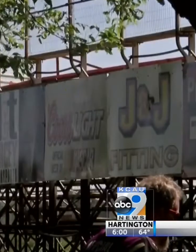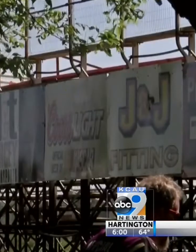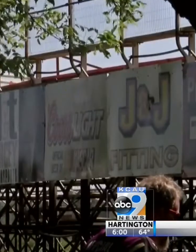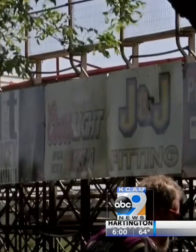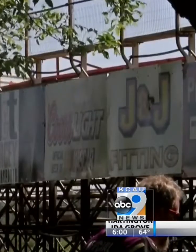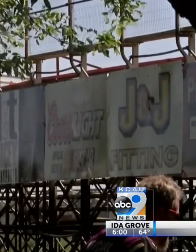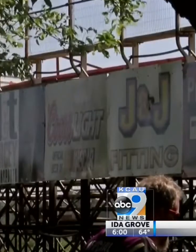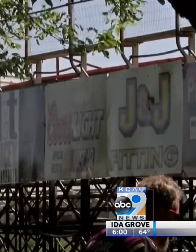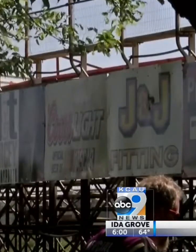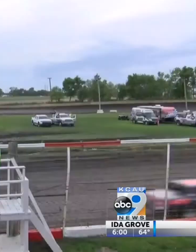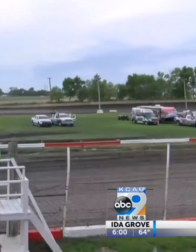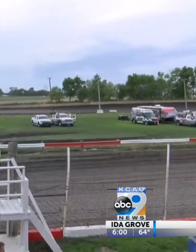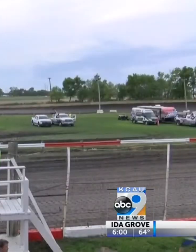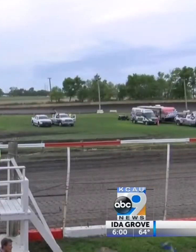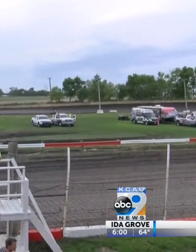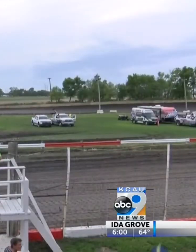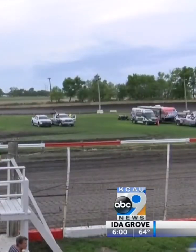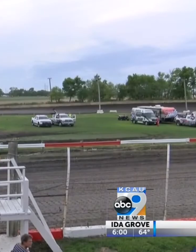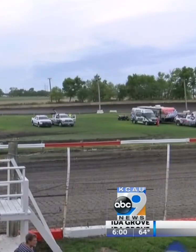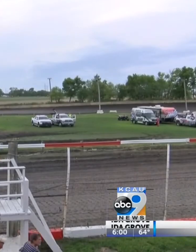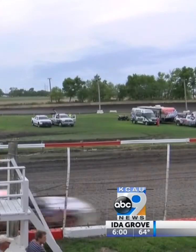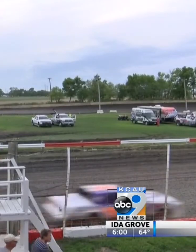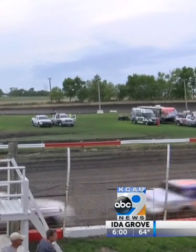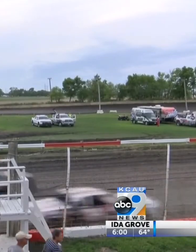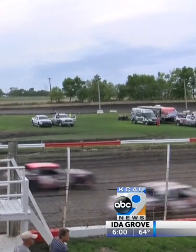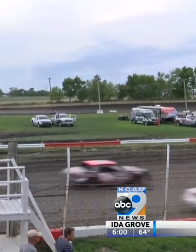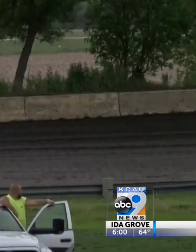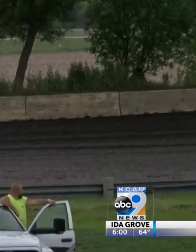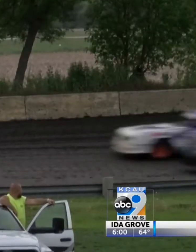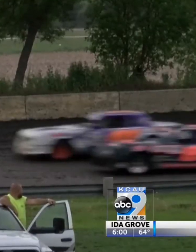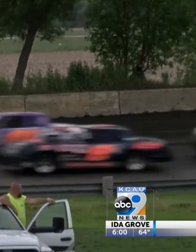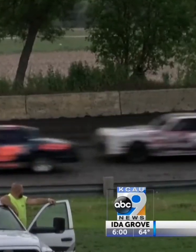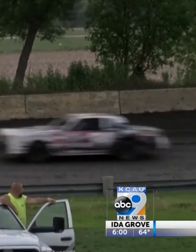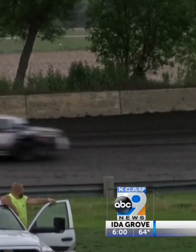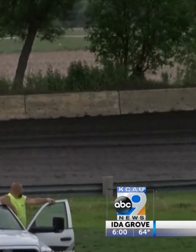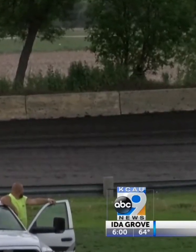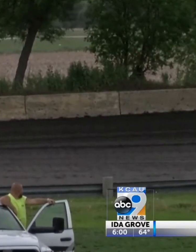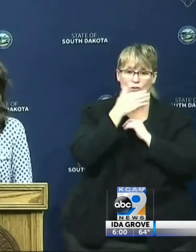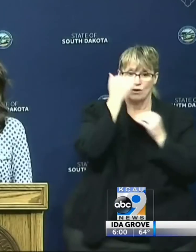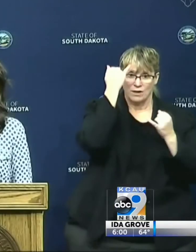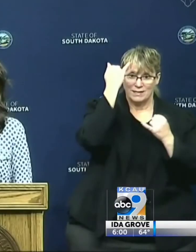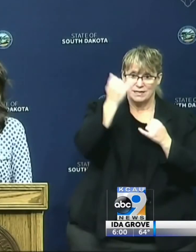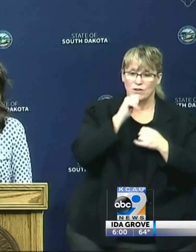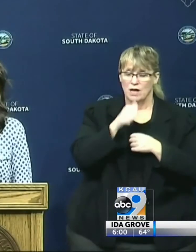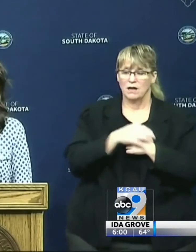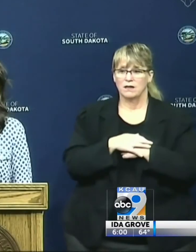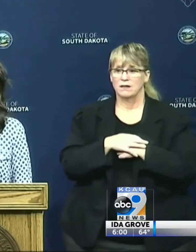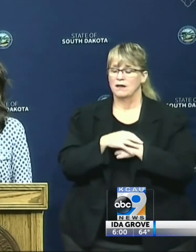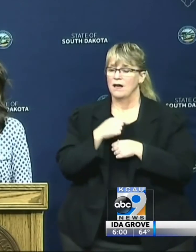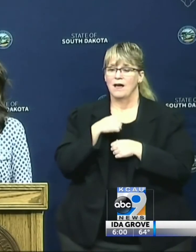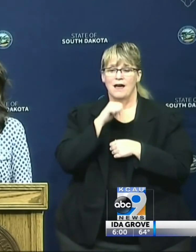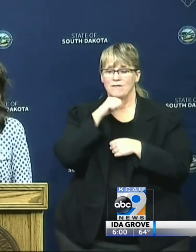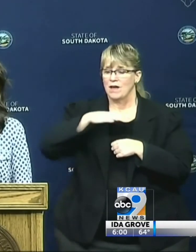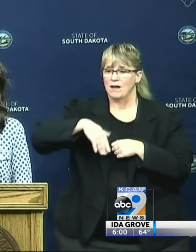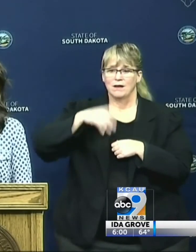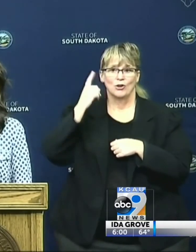GOVERNOR KIM REYNOLDS SEEMED TO BE UNAWARE OF THE TRACKS PLANS TO OPEN UP THIS WEEKEND BUT SAID SHE'D LOOK INTO IT. "I HAVE NOT HEARD OF THAT SITUATION WHY DON'T YOU LET ME COMMUNICATE WITH SOME OF THOSE FOLKS AND SEE WHAT THEIR